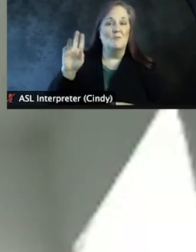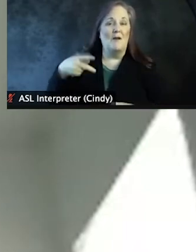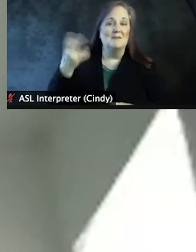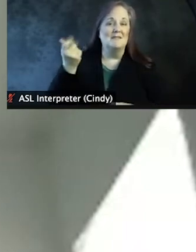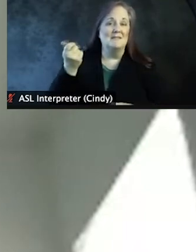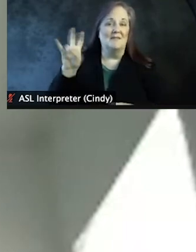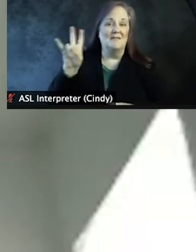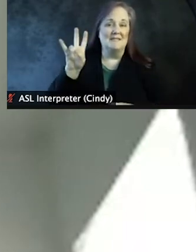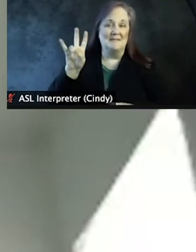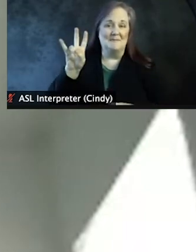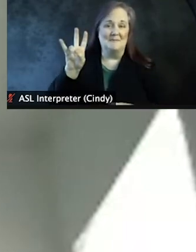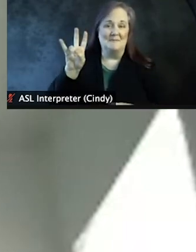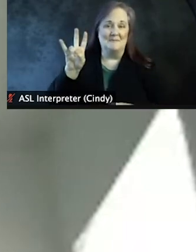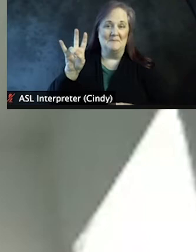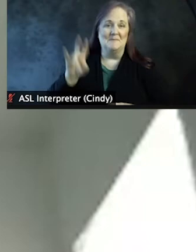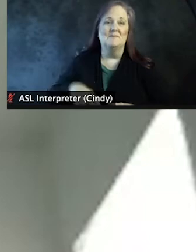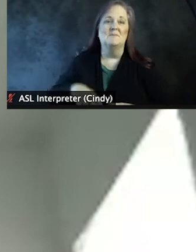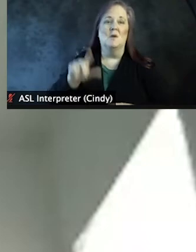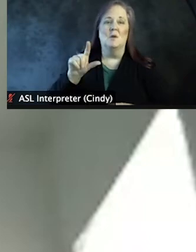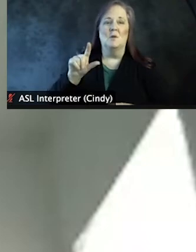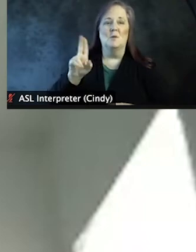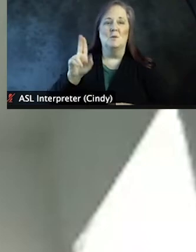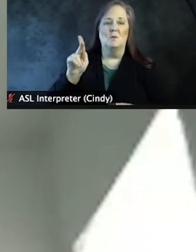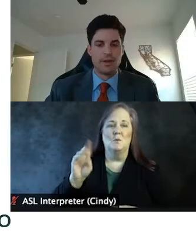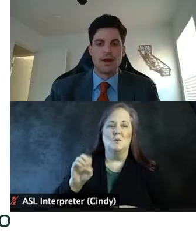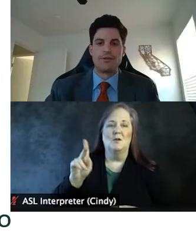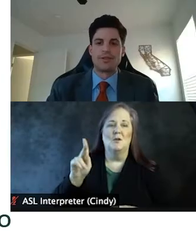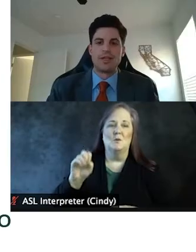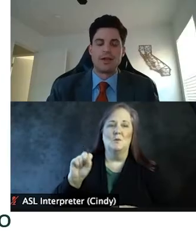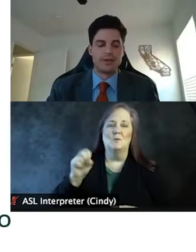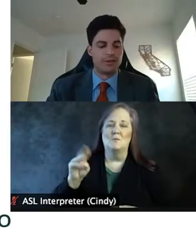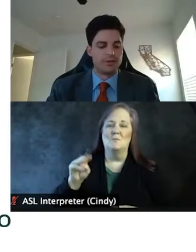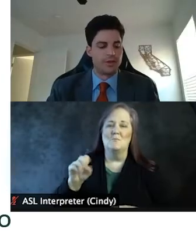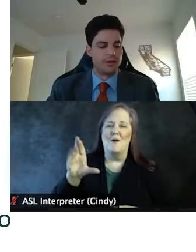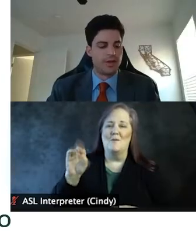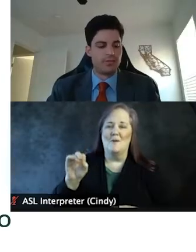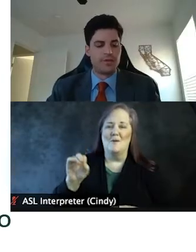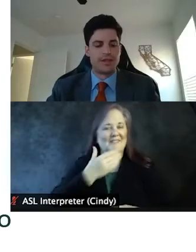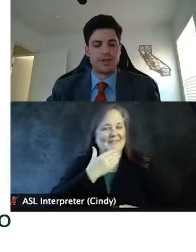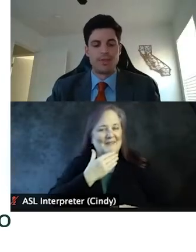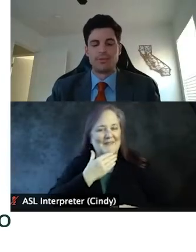or supervised by county probation departments in the community. Howover, the state constitution prevents some people